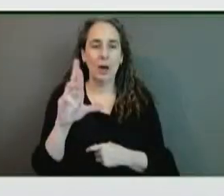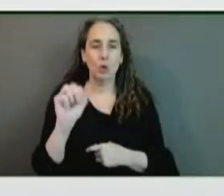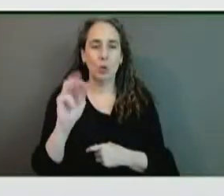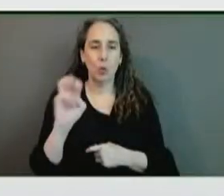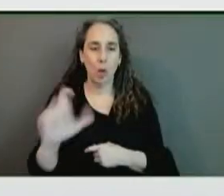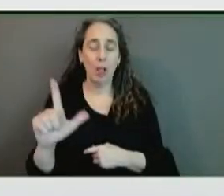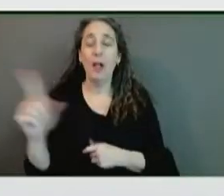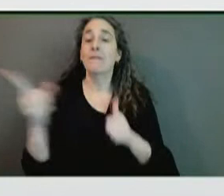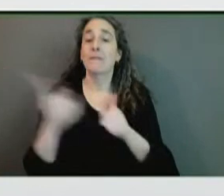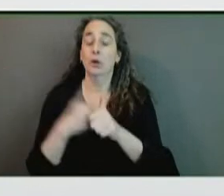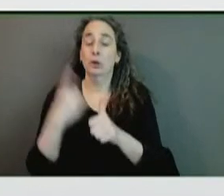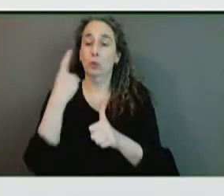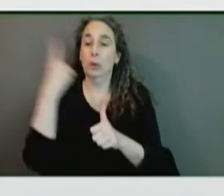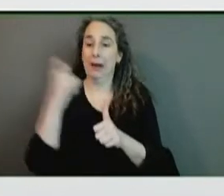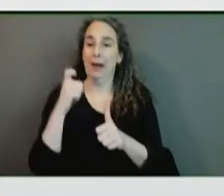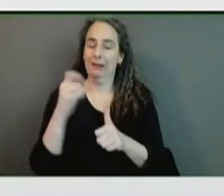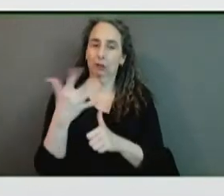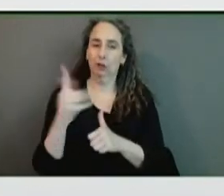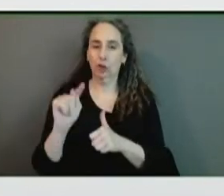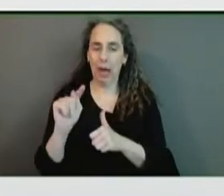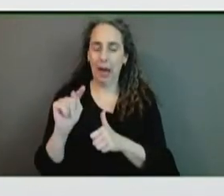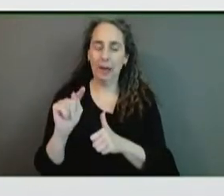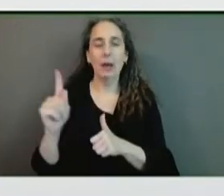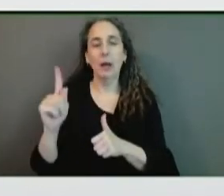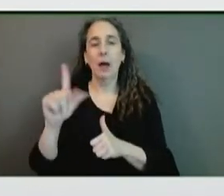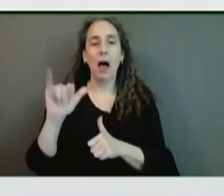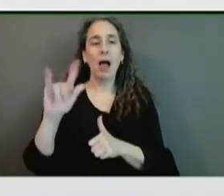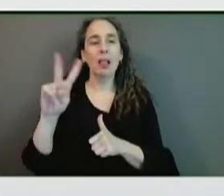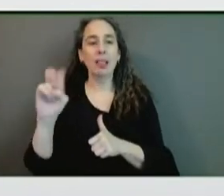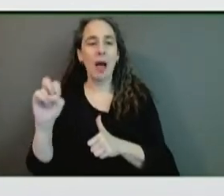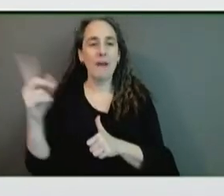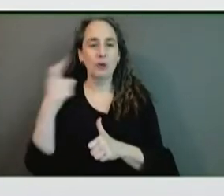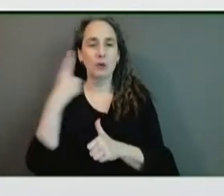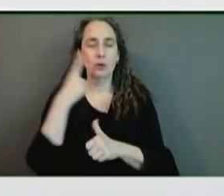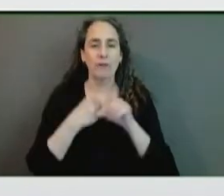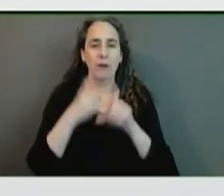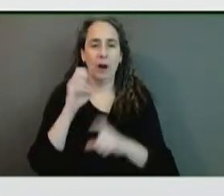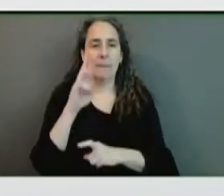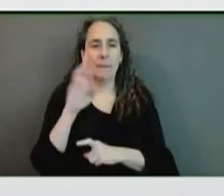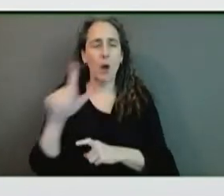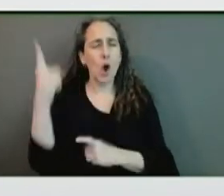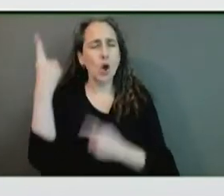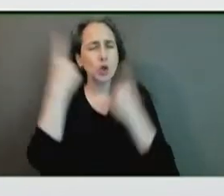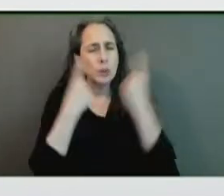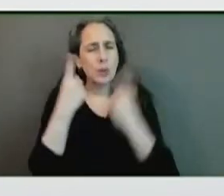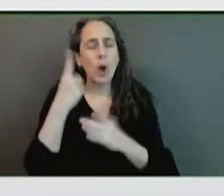Crawl. I'm going to come to you right away with this first one. This is when we got in our chat